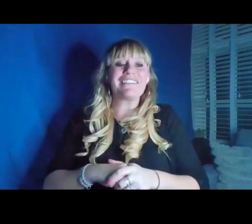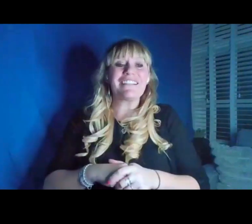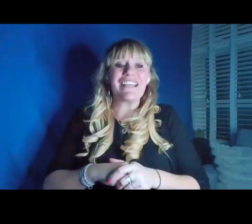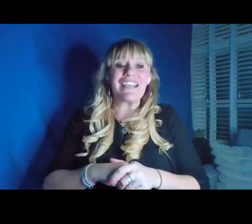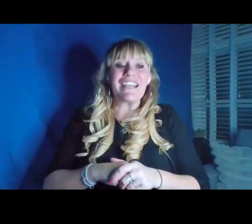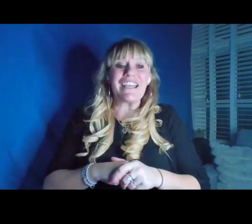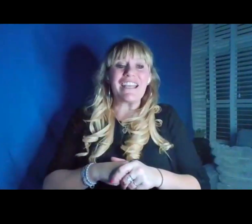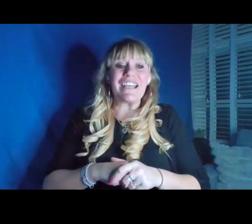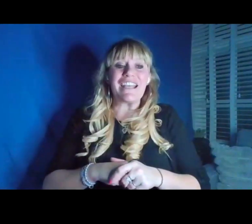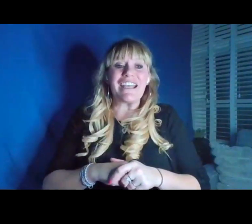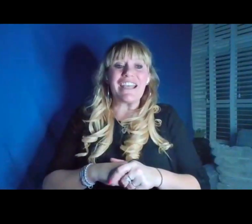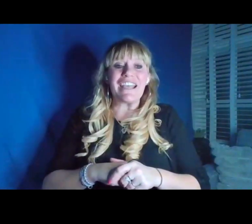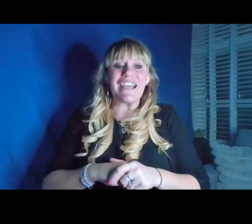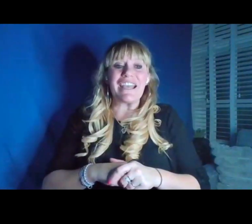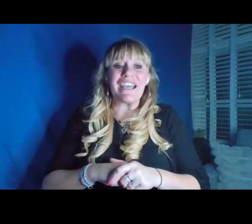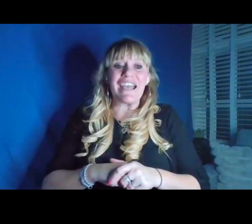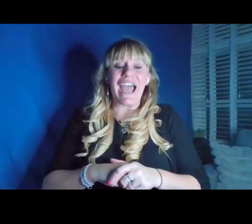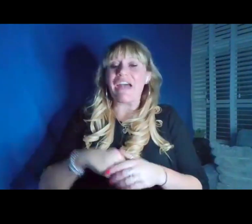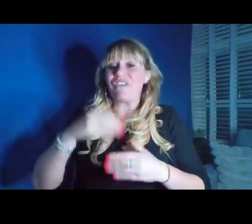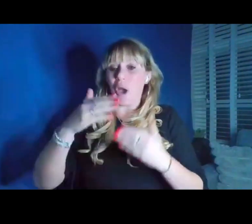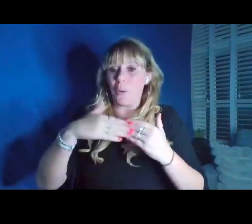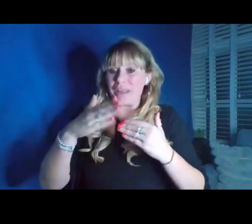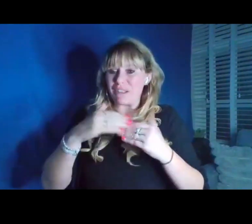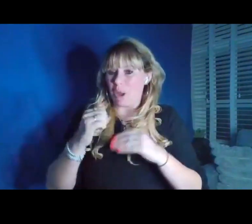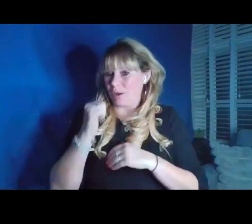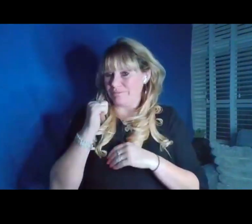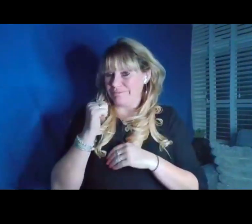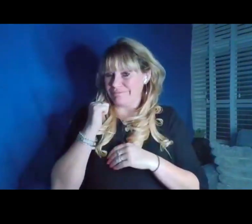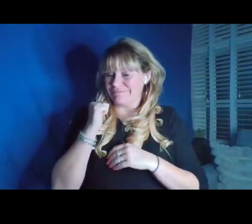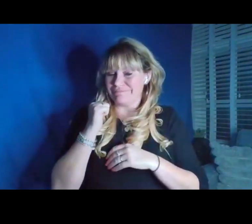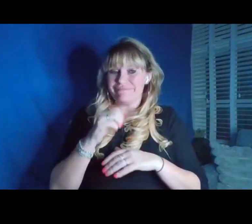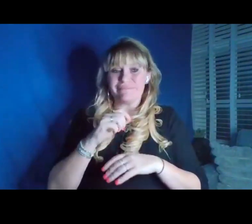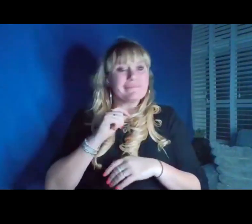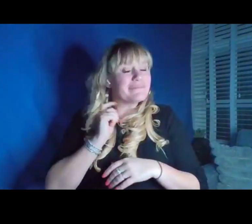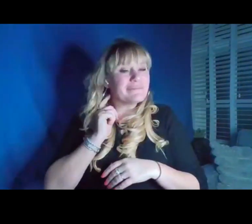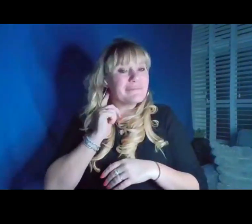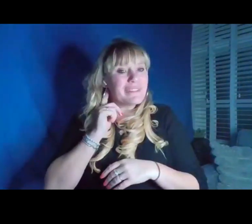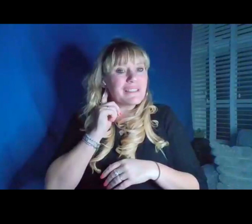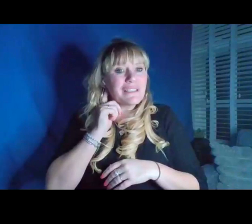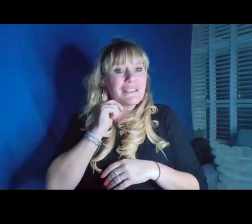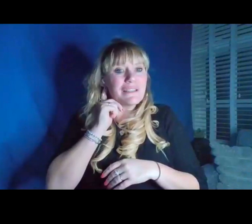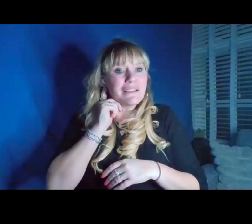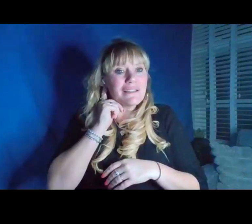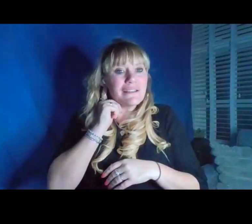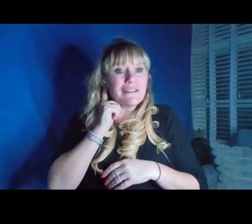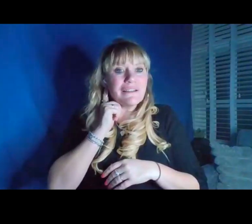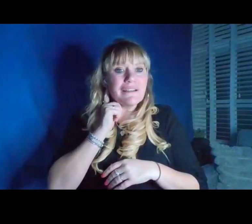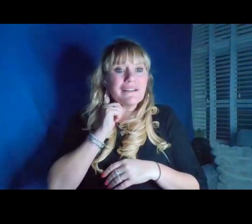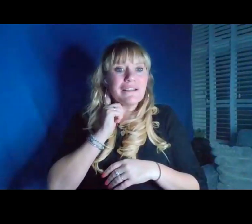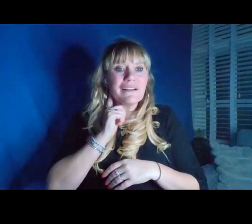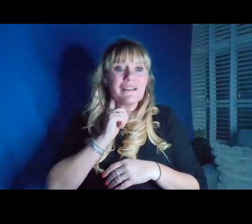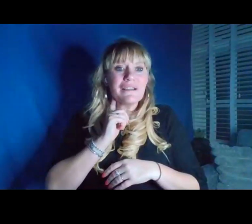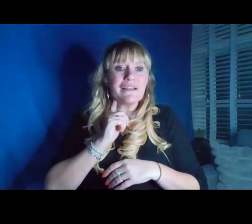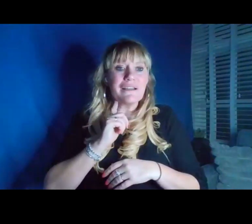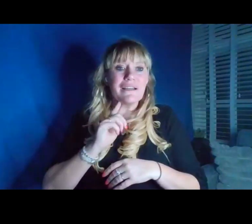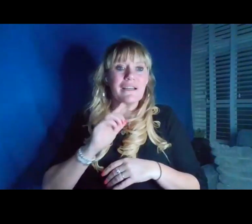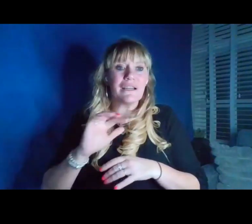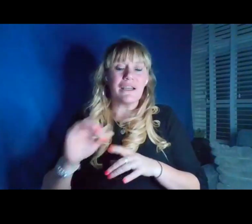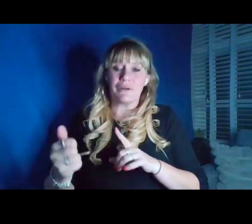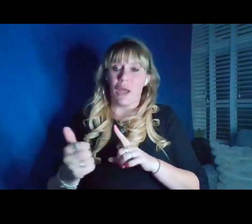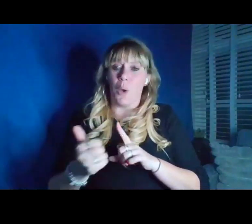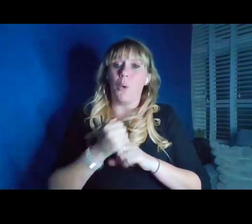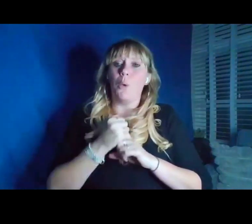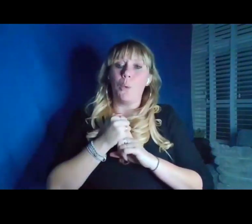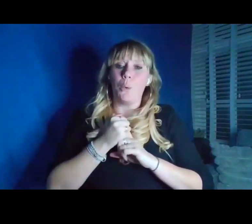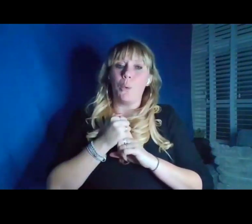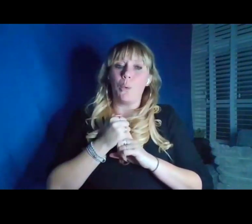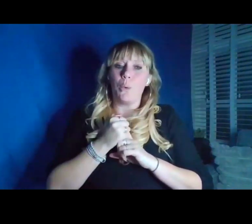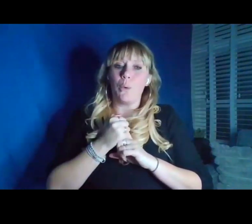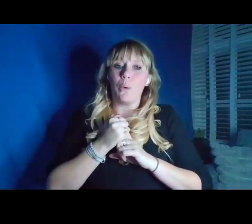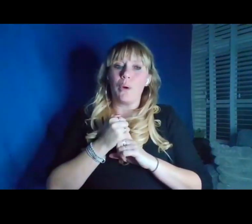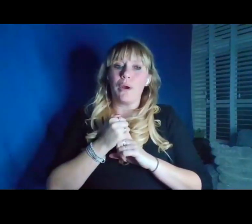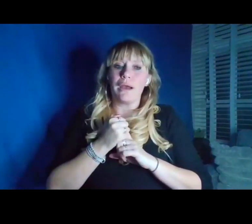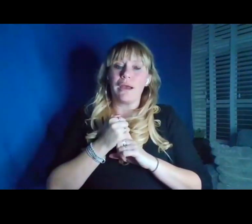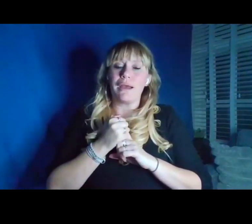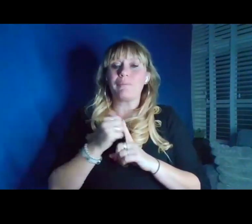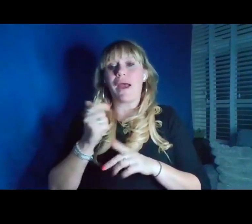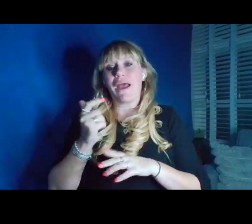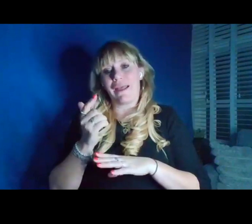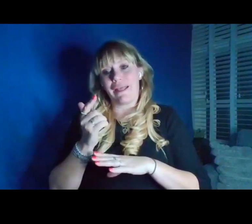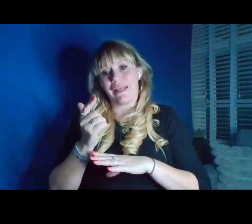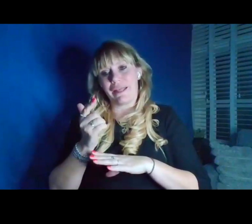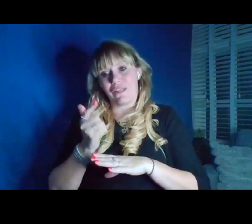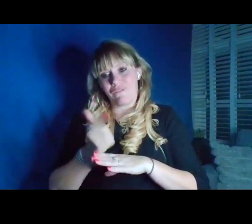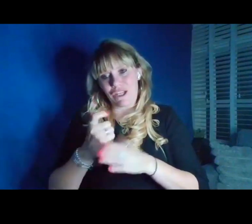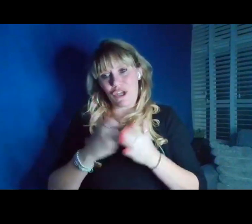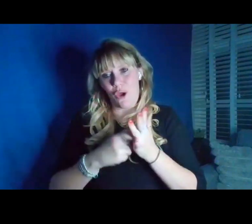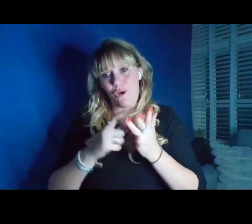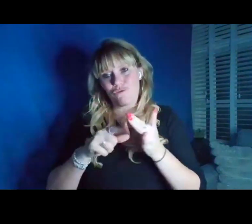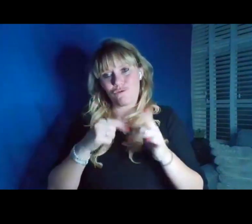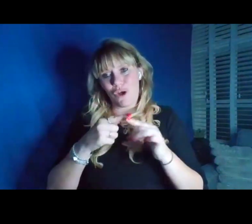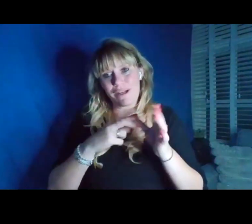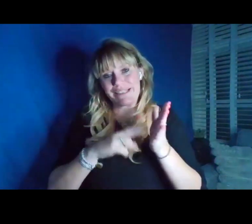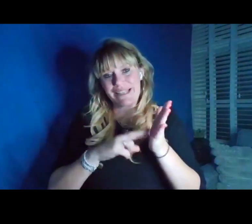and I feel I can express myself and meet